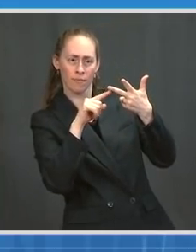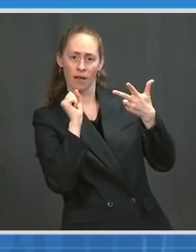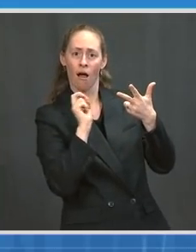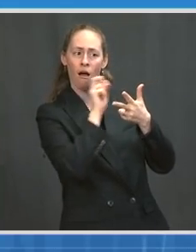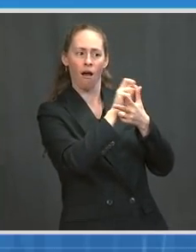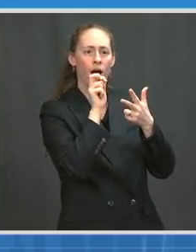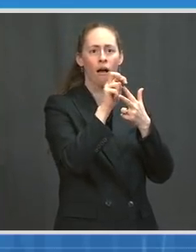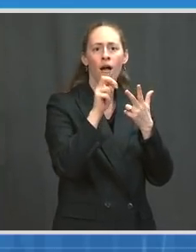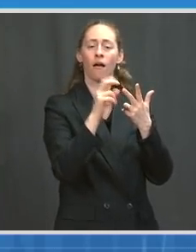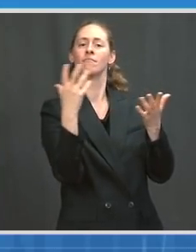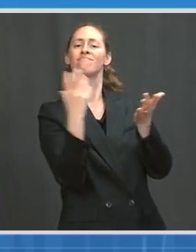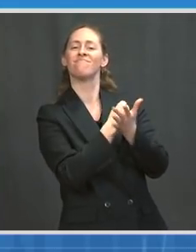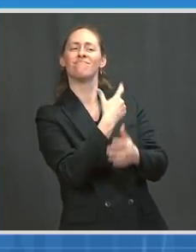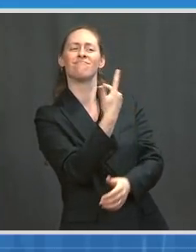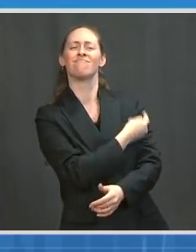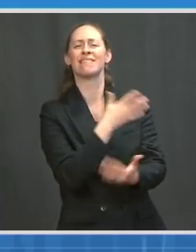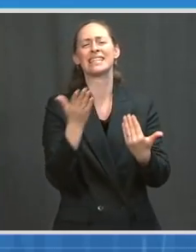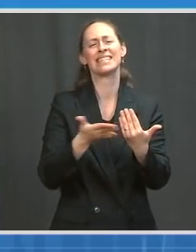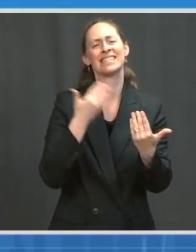Or if you prefer the information in Spanish,